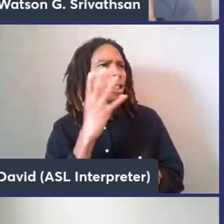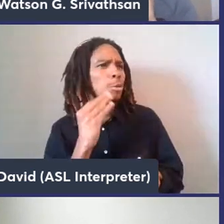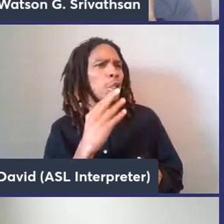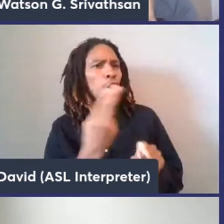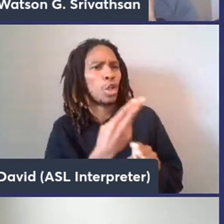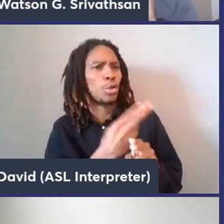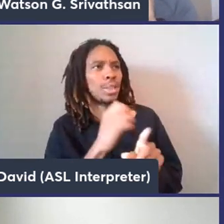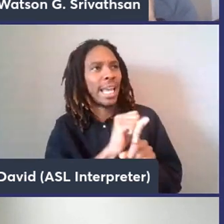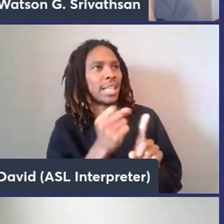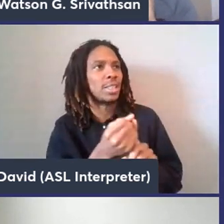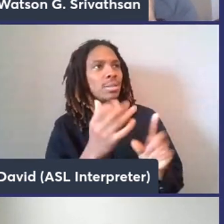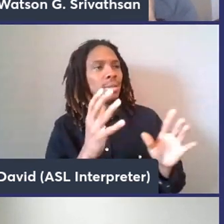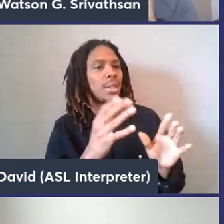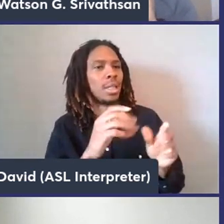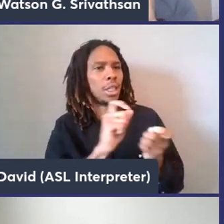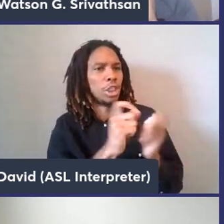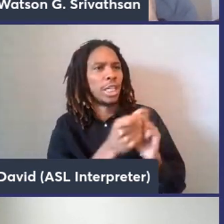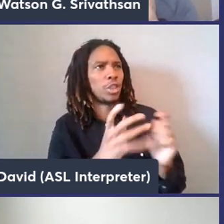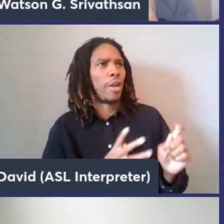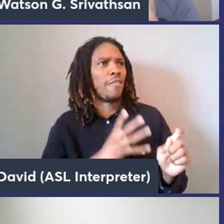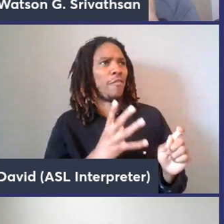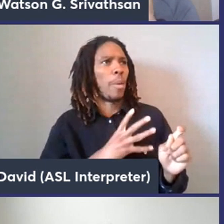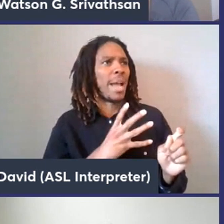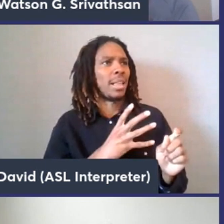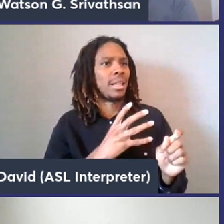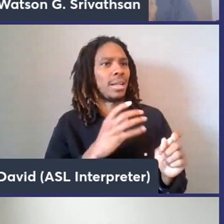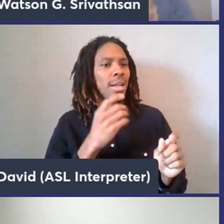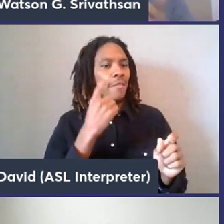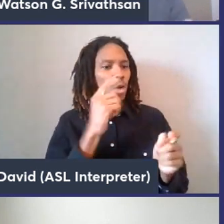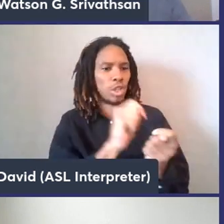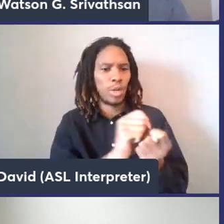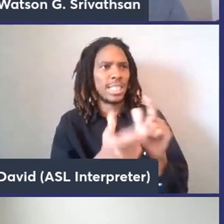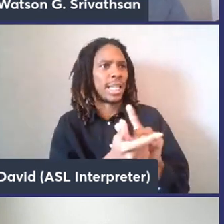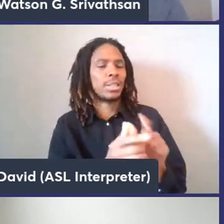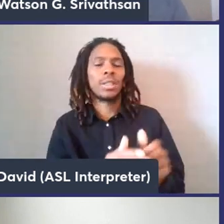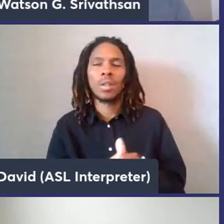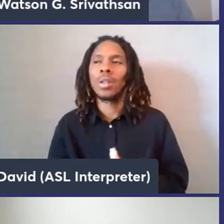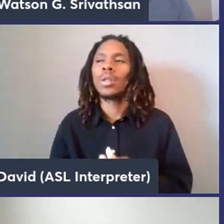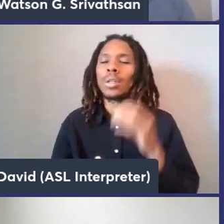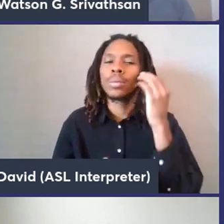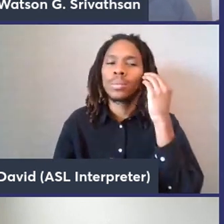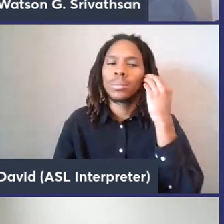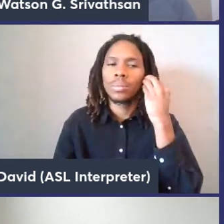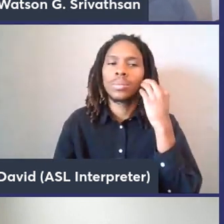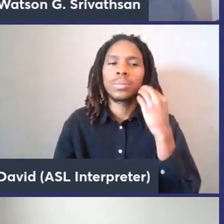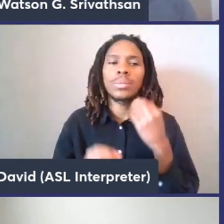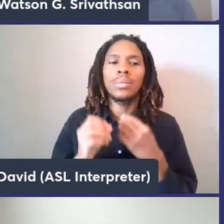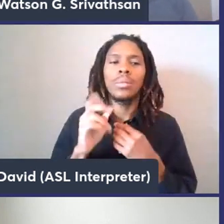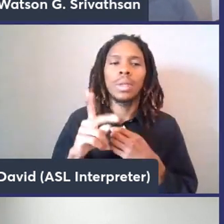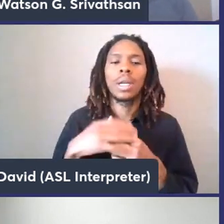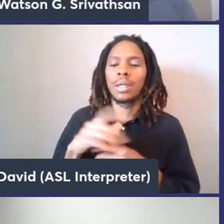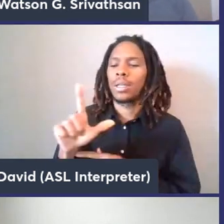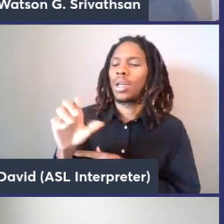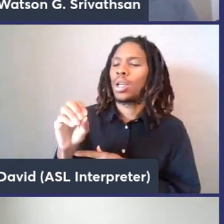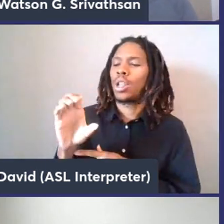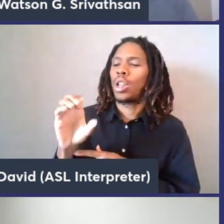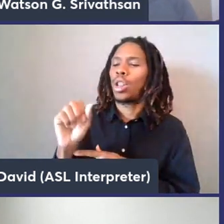for changing the formality of a translation. So, let's give, for instance, the localization.